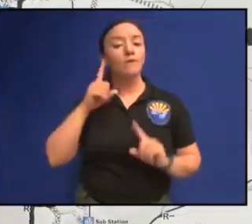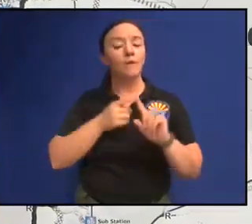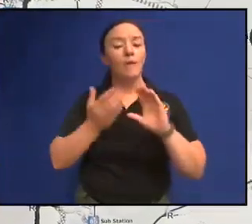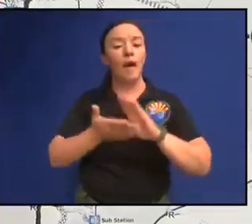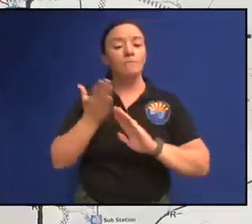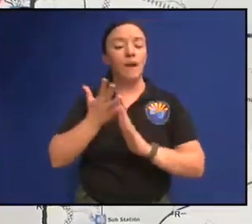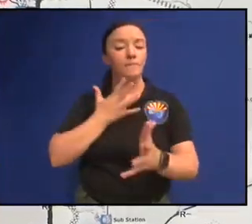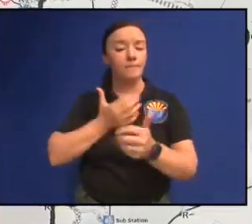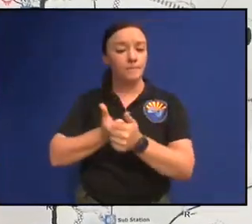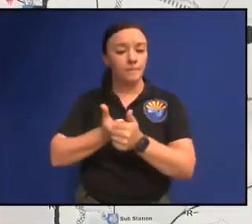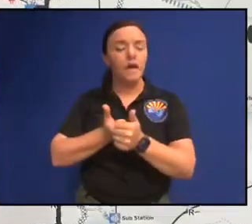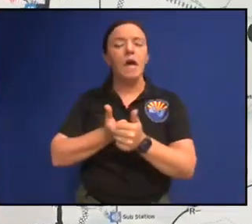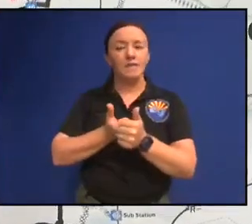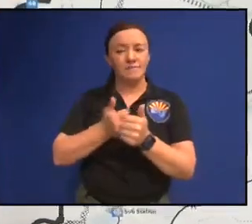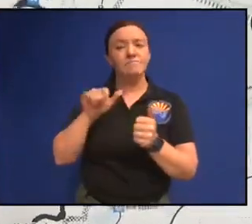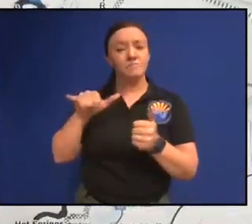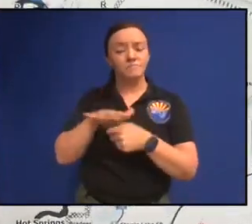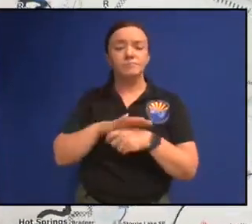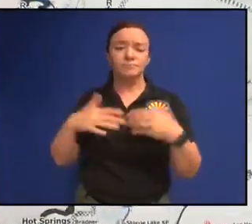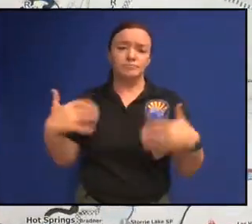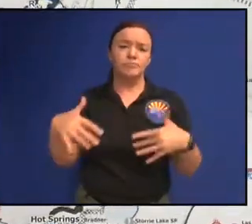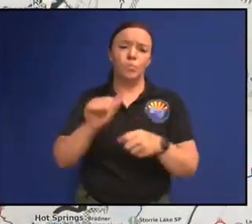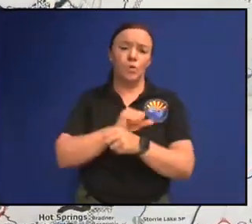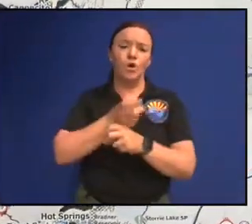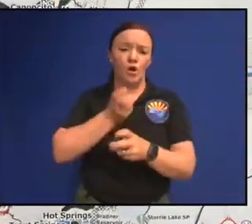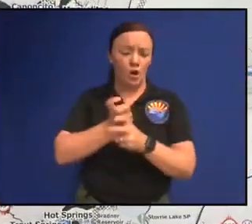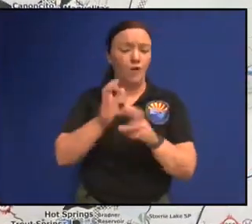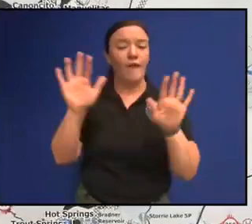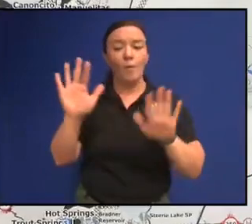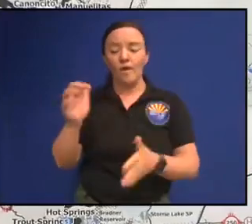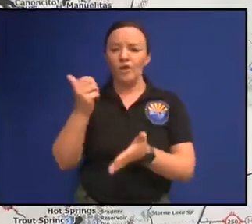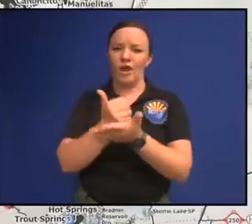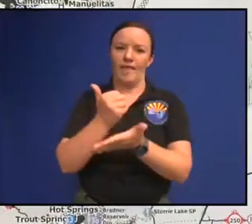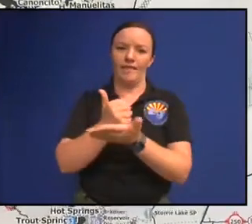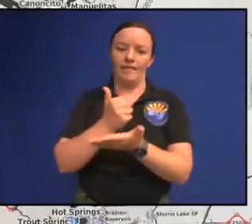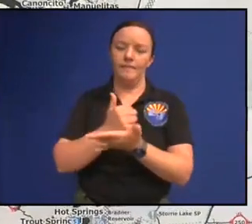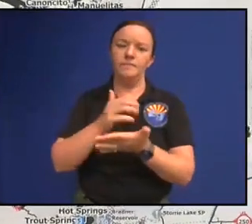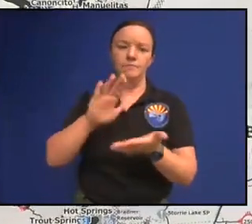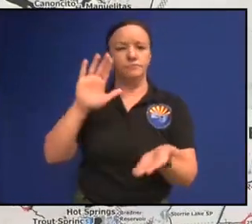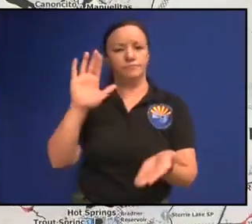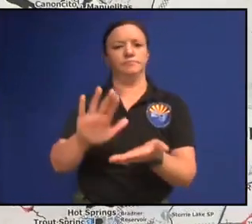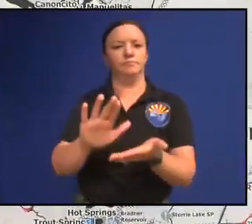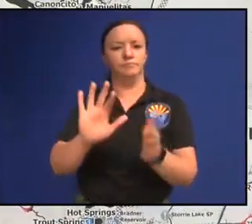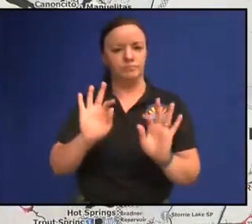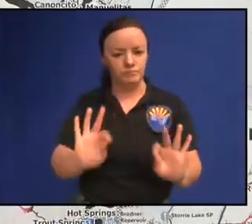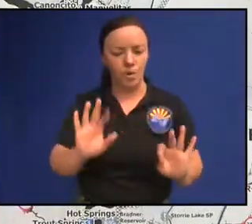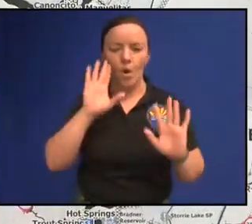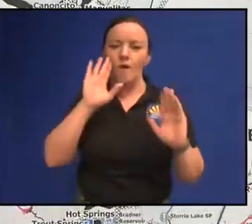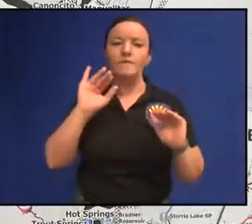BREAK WITH THE WEATHER. HOPEFULLY ALL THAT CONTINUES TO LOOK GOOD THROUGH THE NIGHT AND WE CAN GET SOME CHANGES UP FOR TOMORROW.